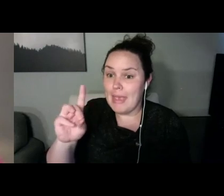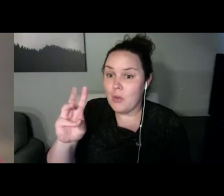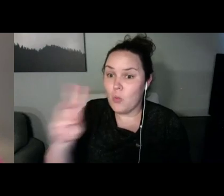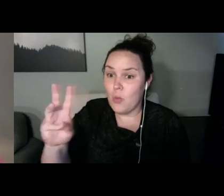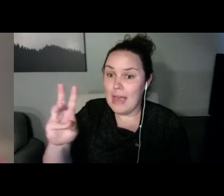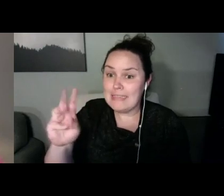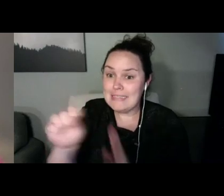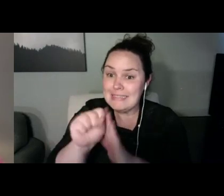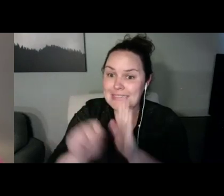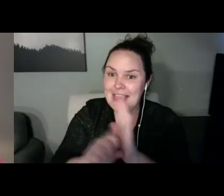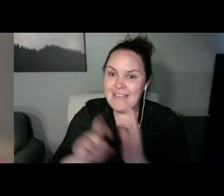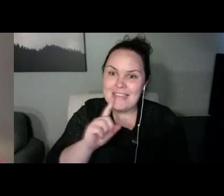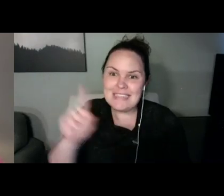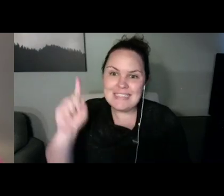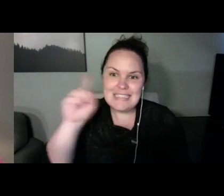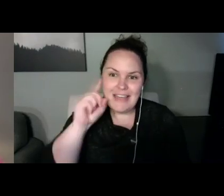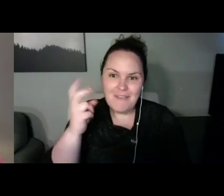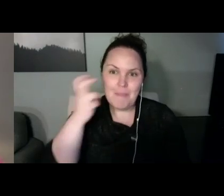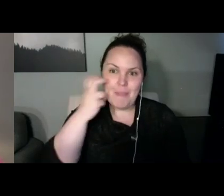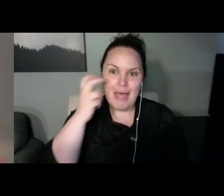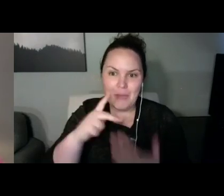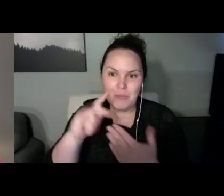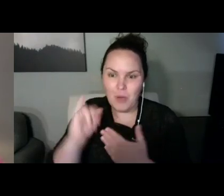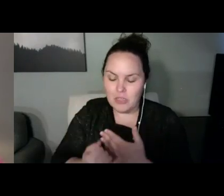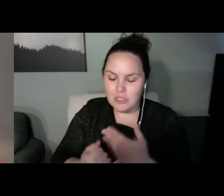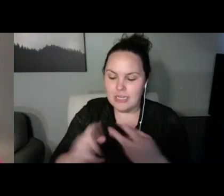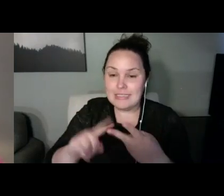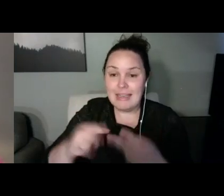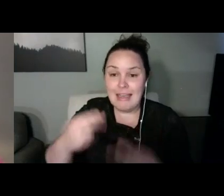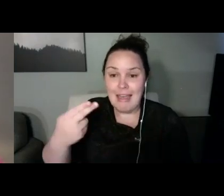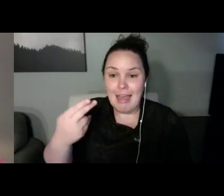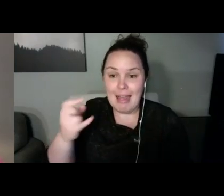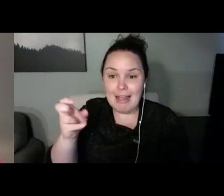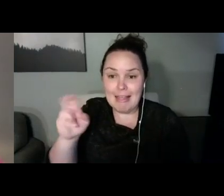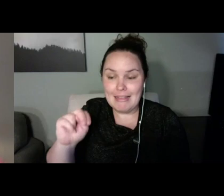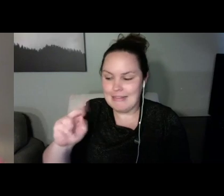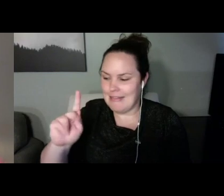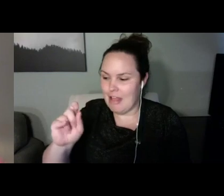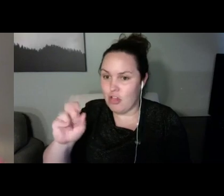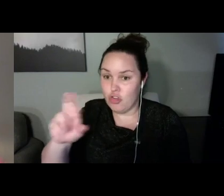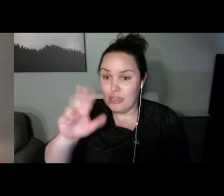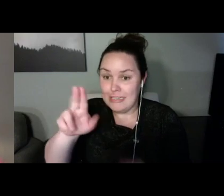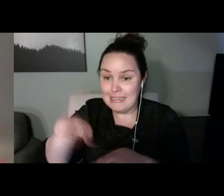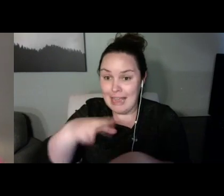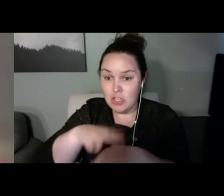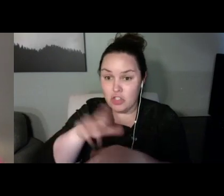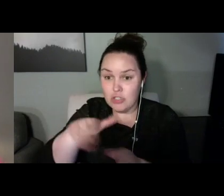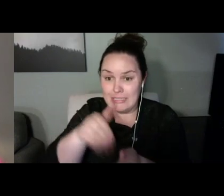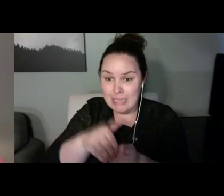the Helen Keller National Center, and the National Center on Deaf-Blindness, I would like